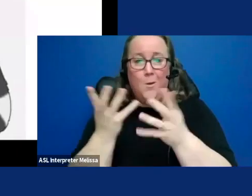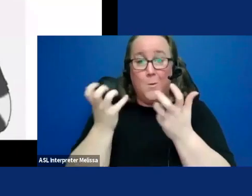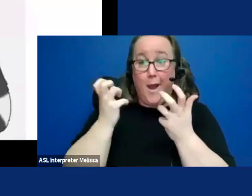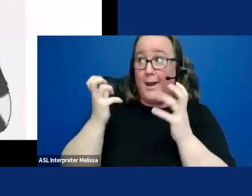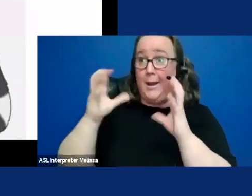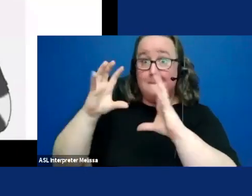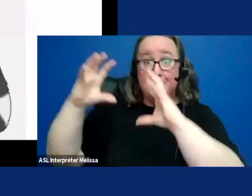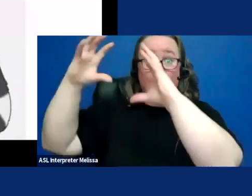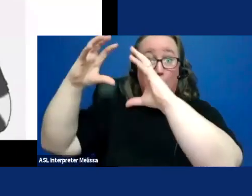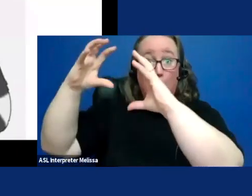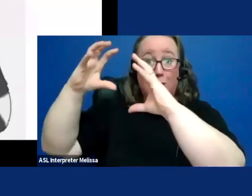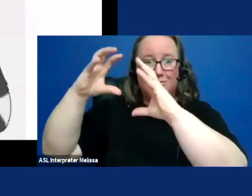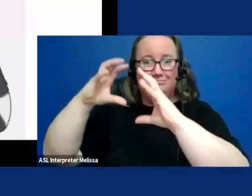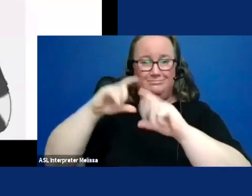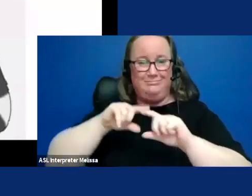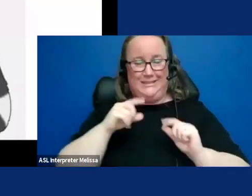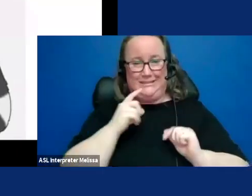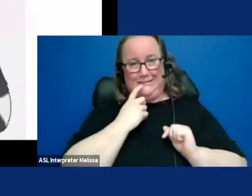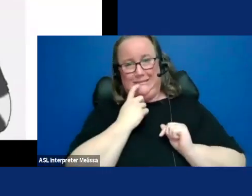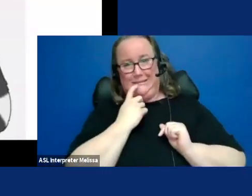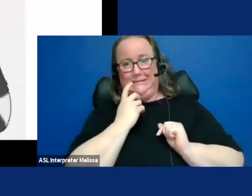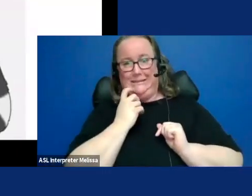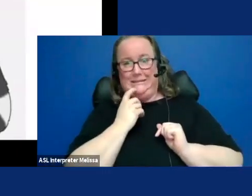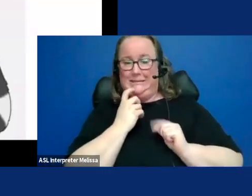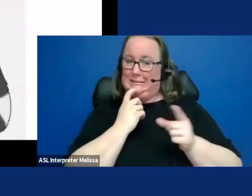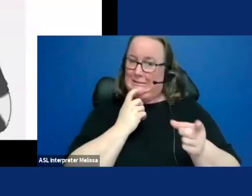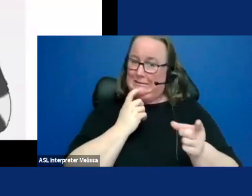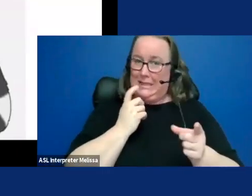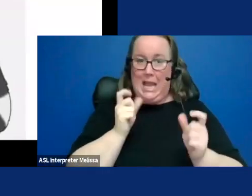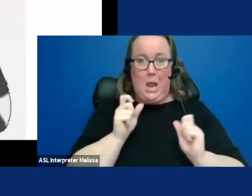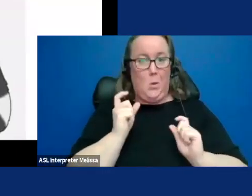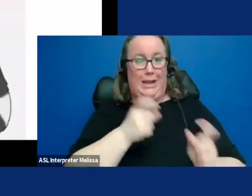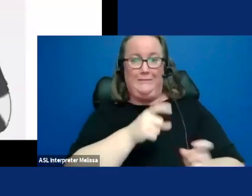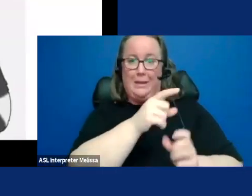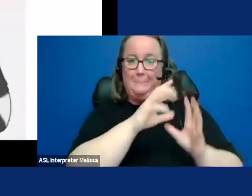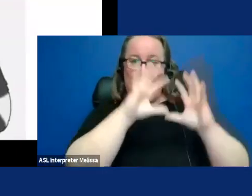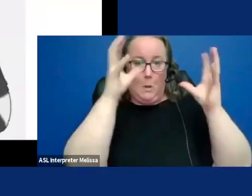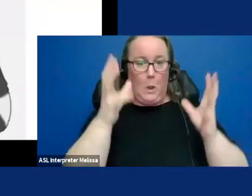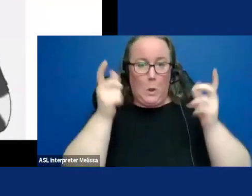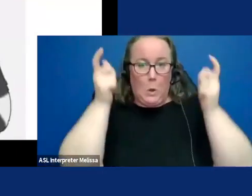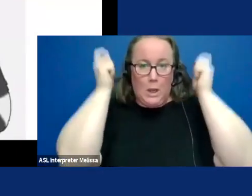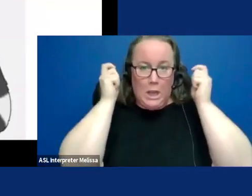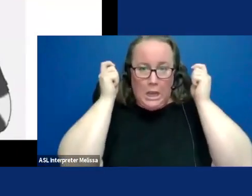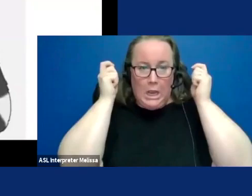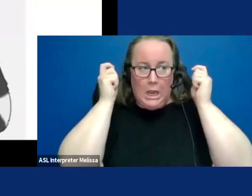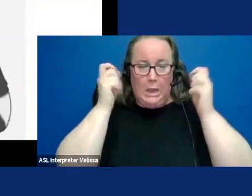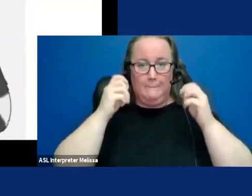But, you know, when you look at it at first, you think it's impossible to give that person a balloon hat. But then there's creative ways to